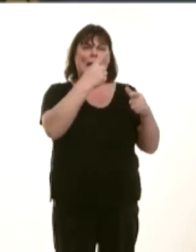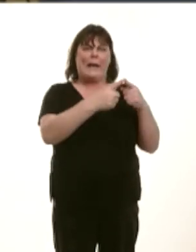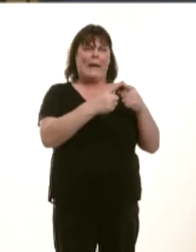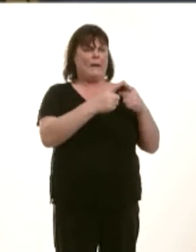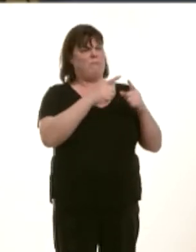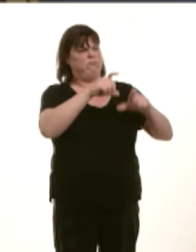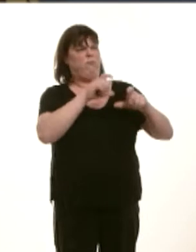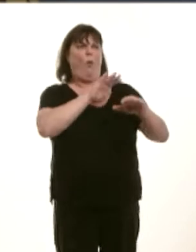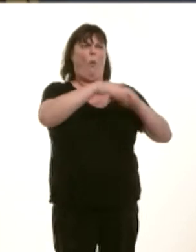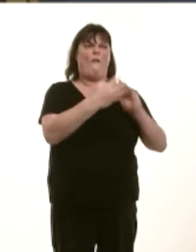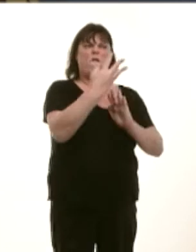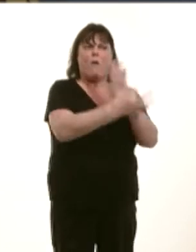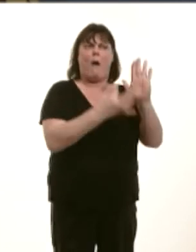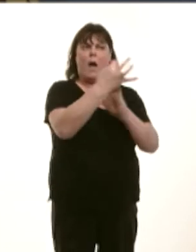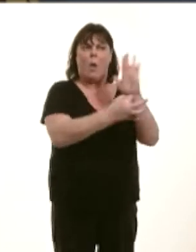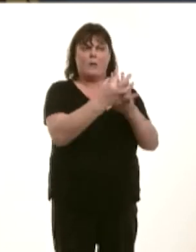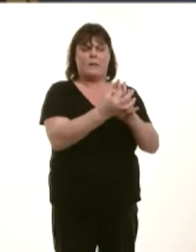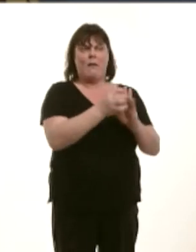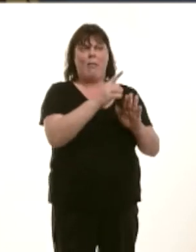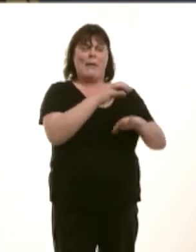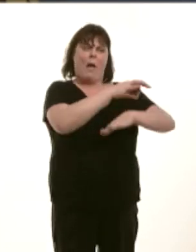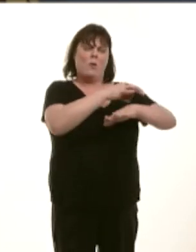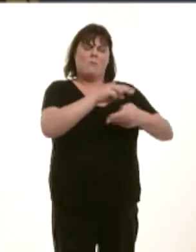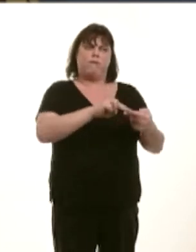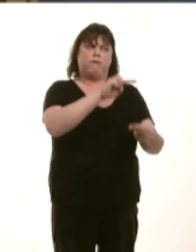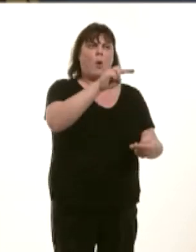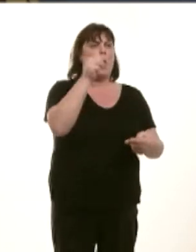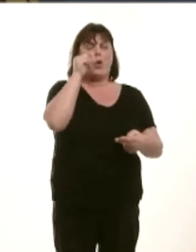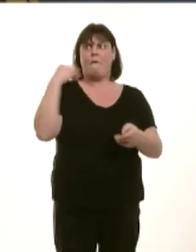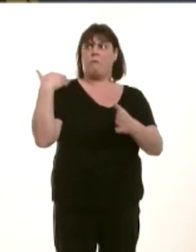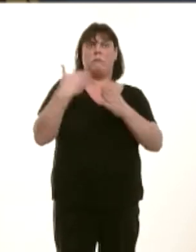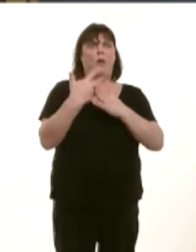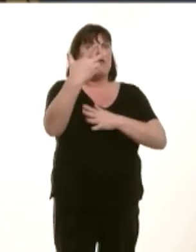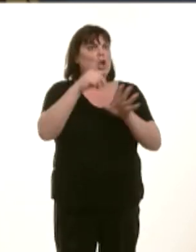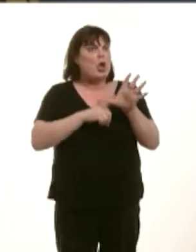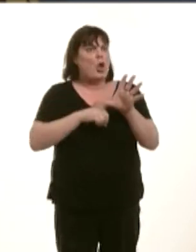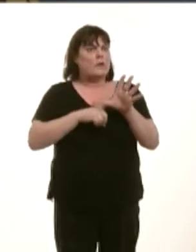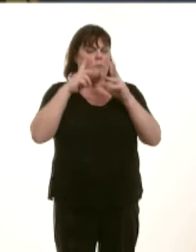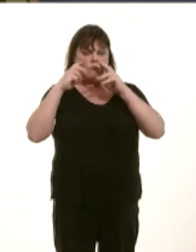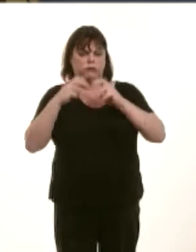for each of the past three Decembers, there has been little difference in the actual numbers